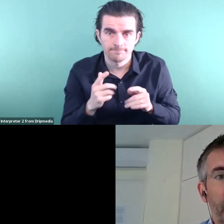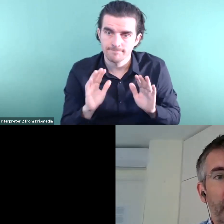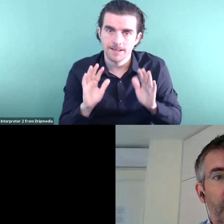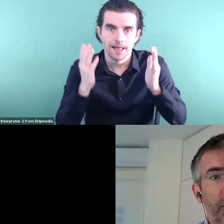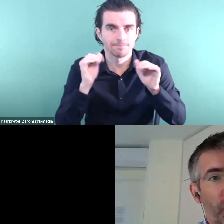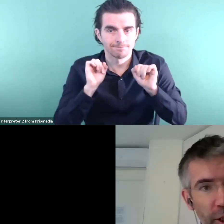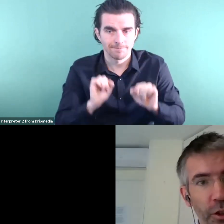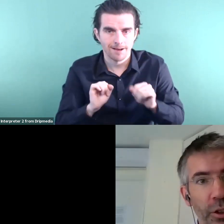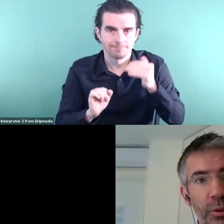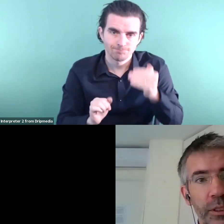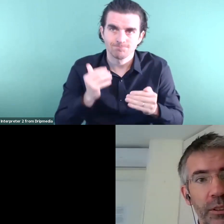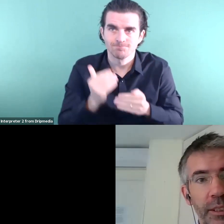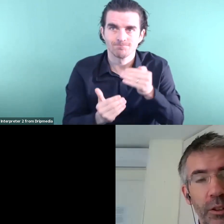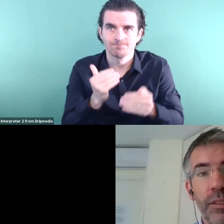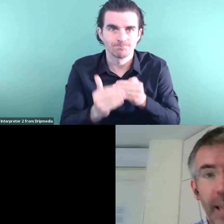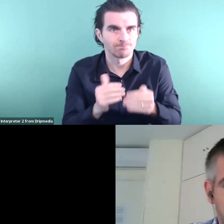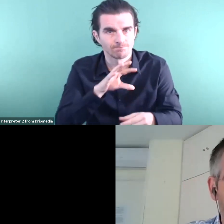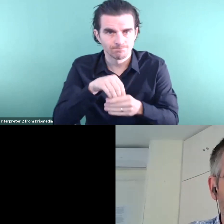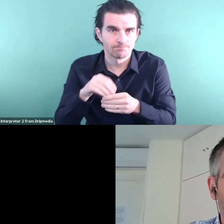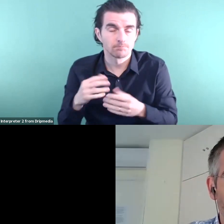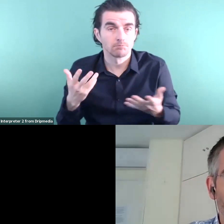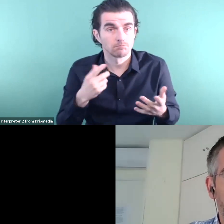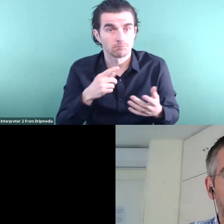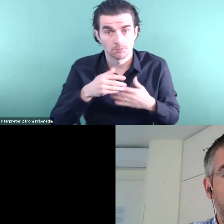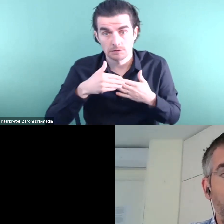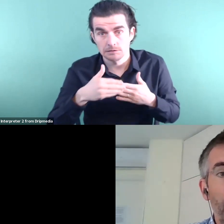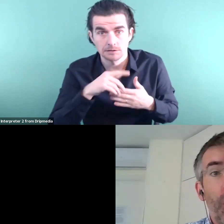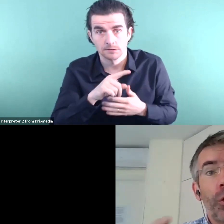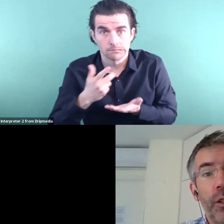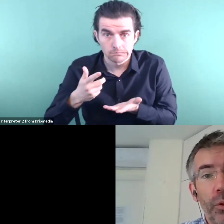not enough, concession alone is not enough, livelihood alone is not enough, you need to